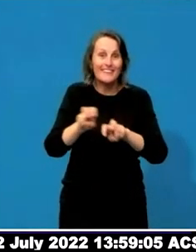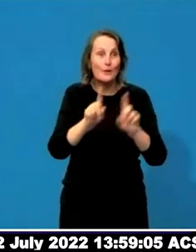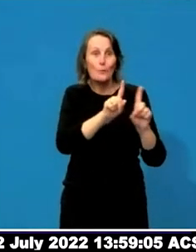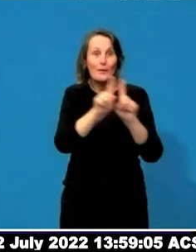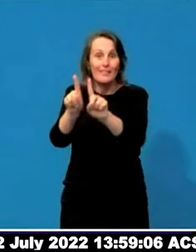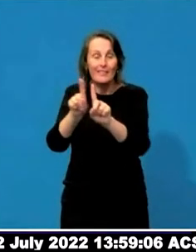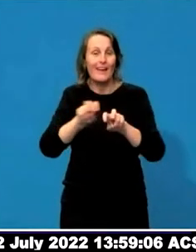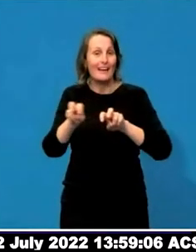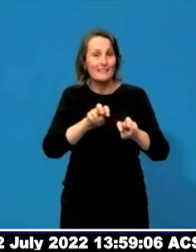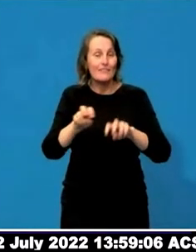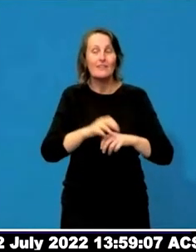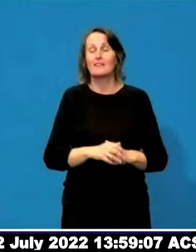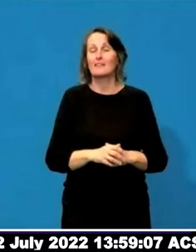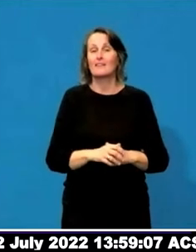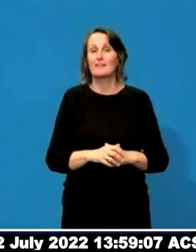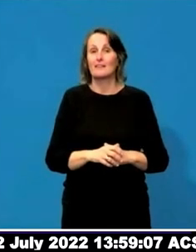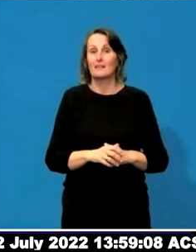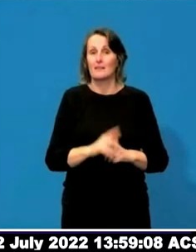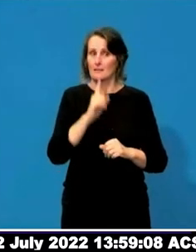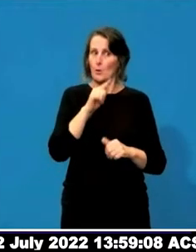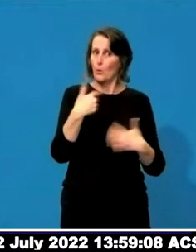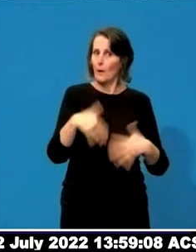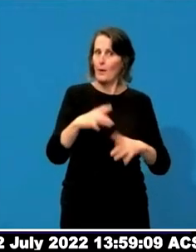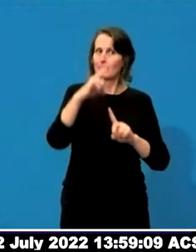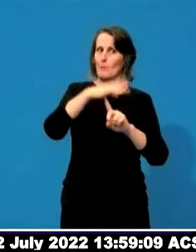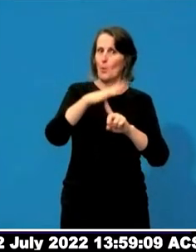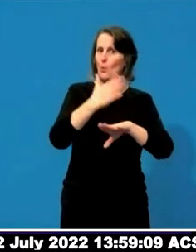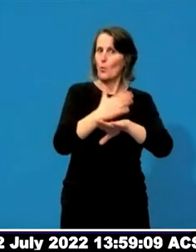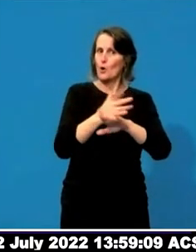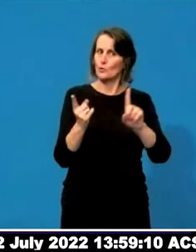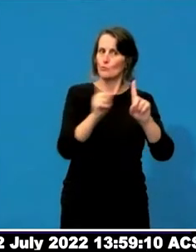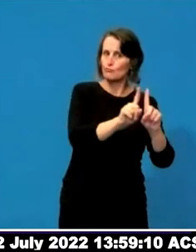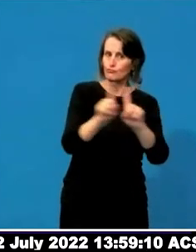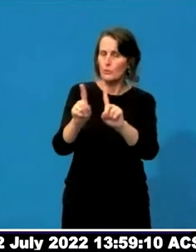and that it's very important work and it's very valued work.